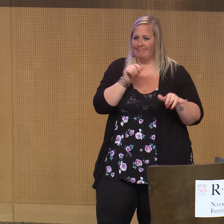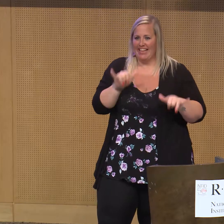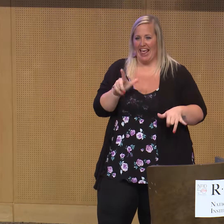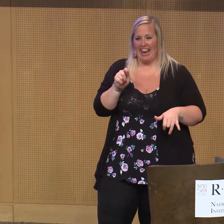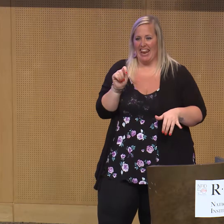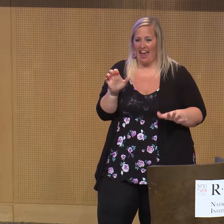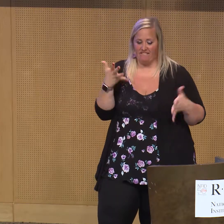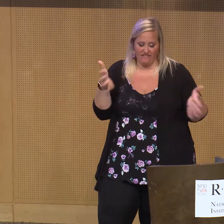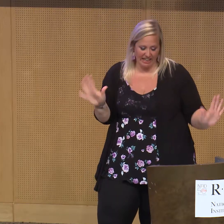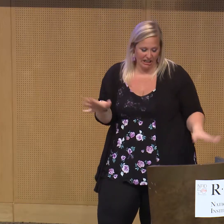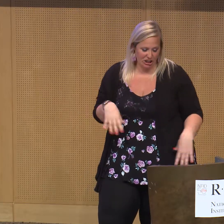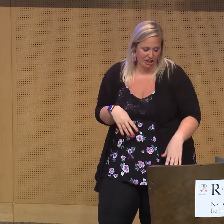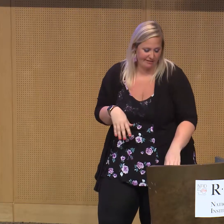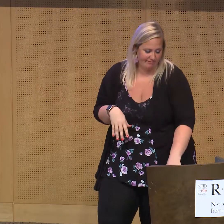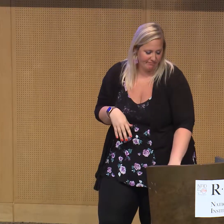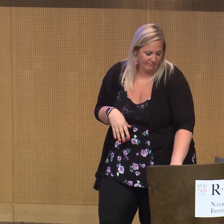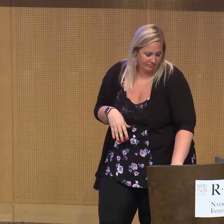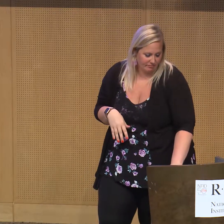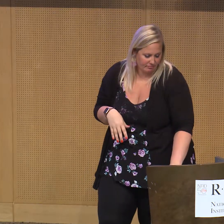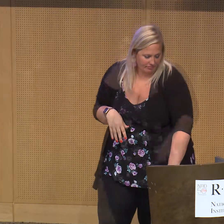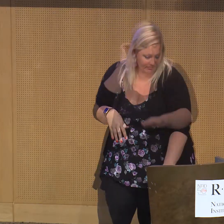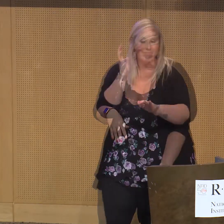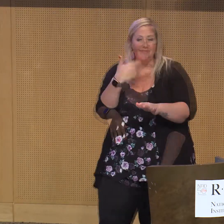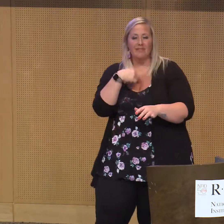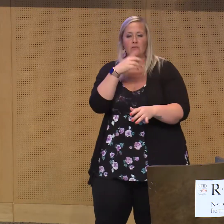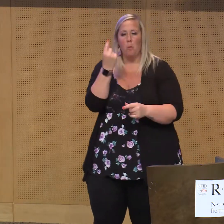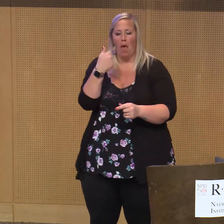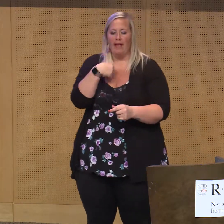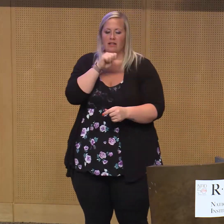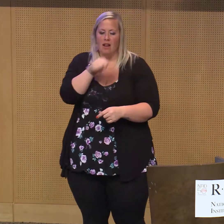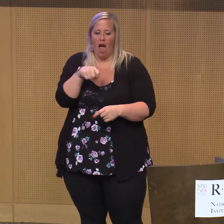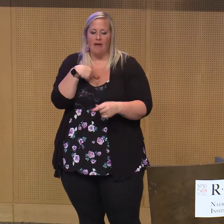"so I need to tell the project manager that I have to push out what they need me to do."